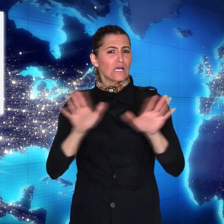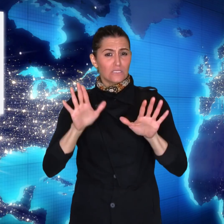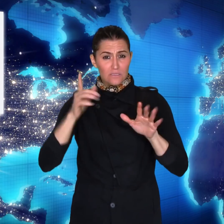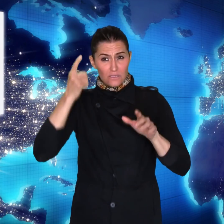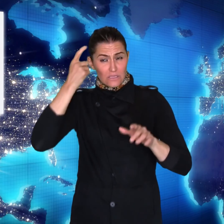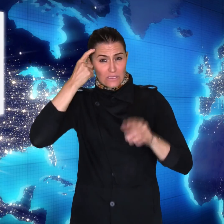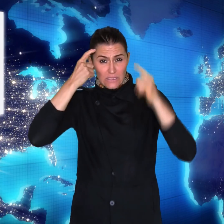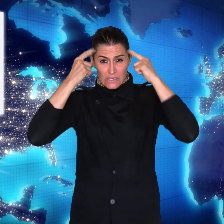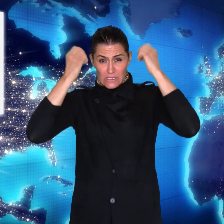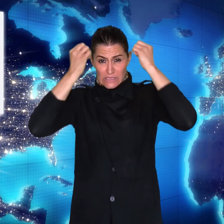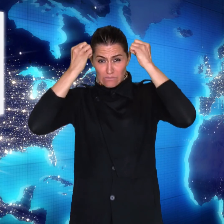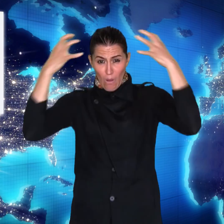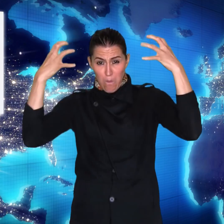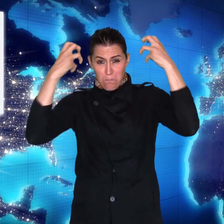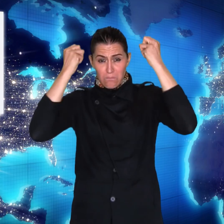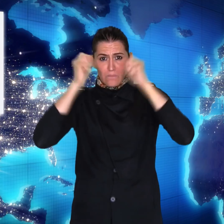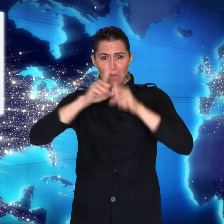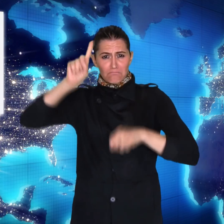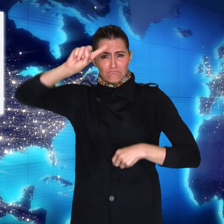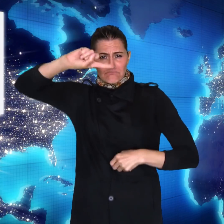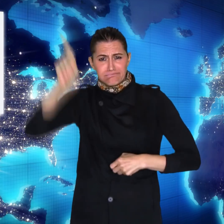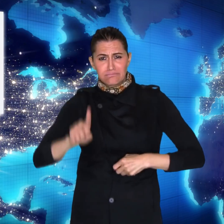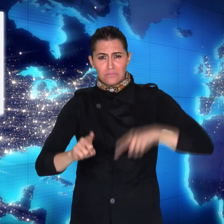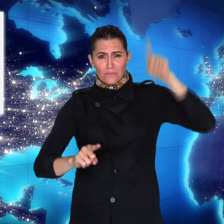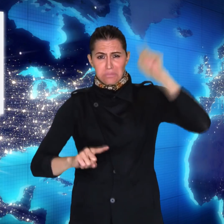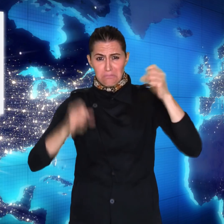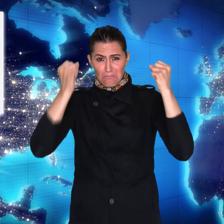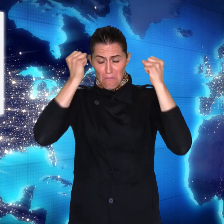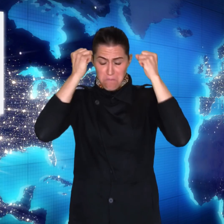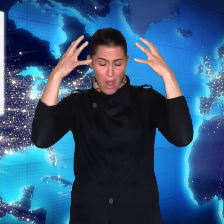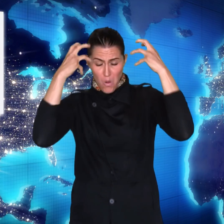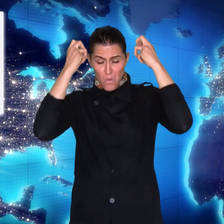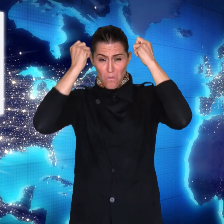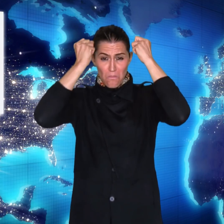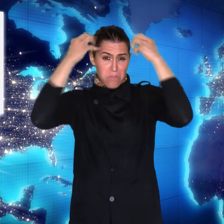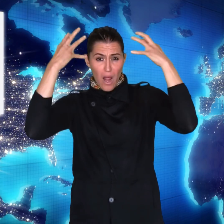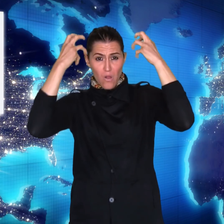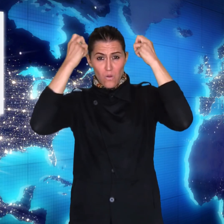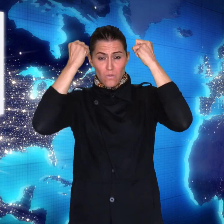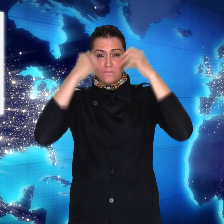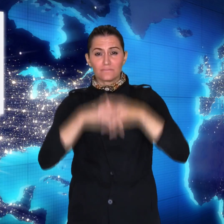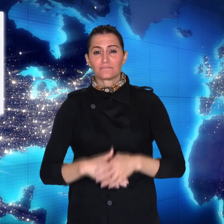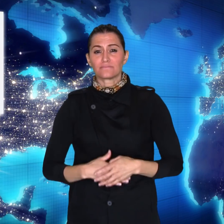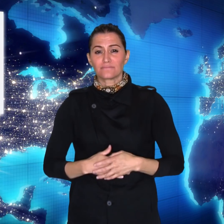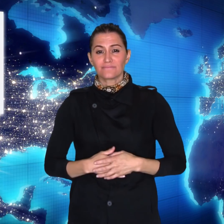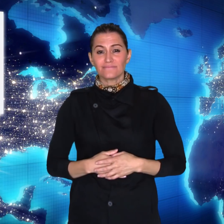Last Tuesday, US doctors released a